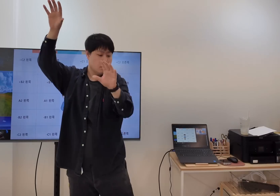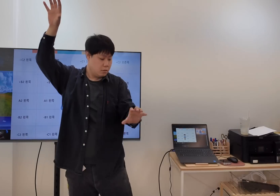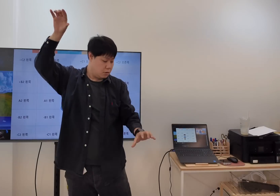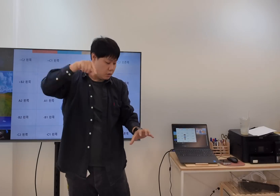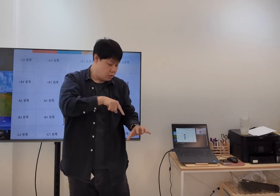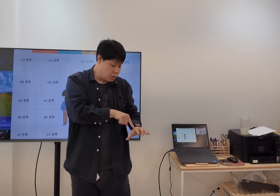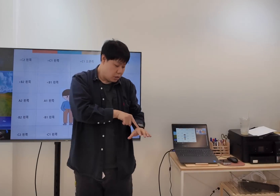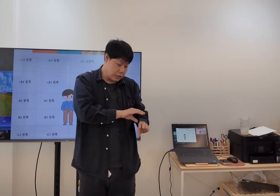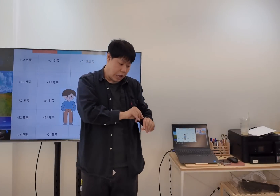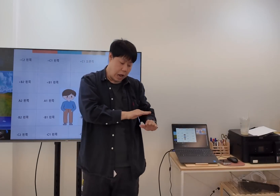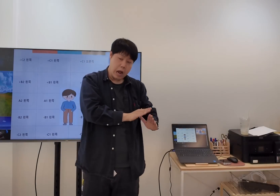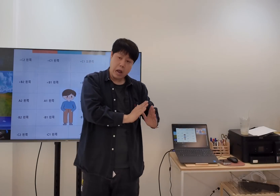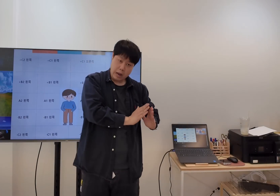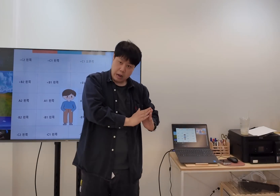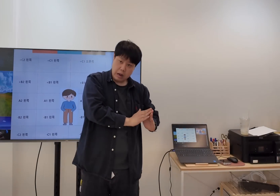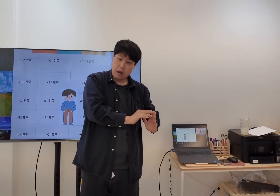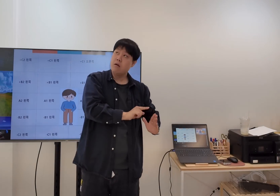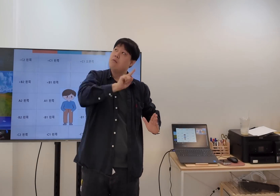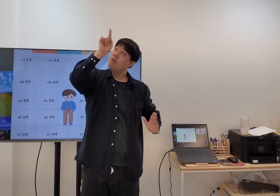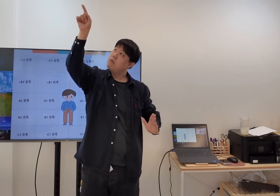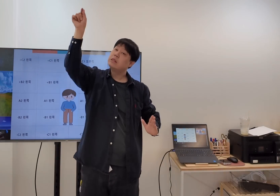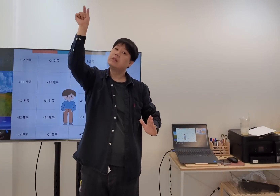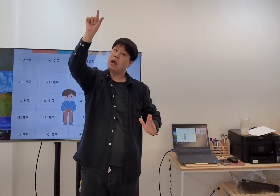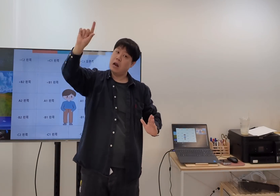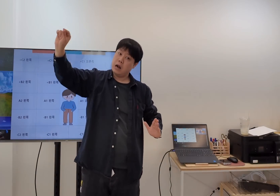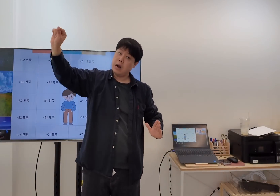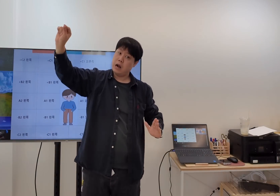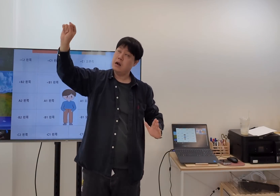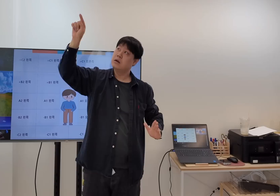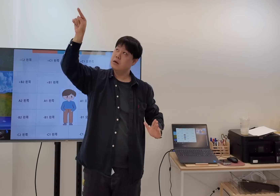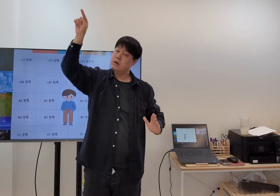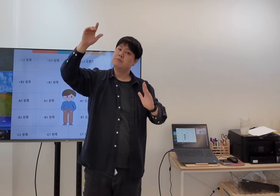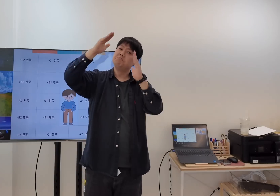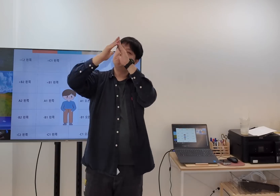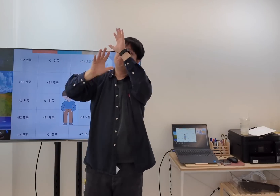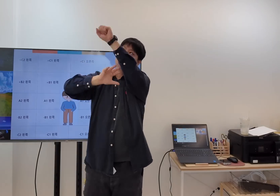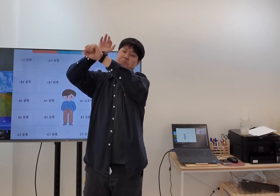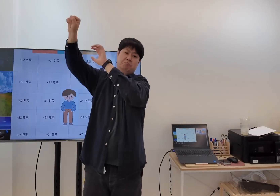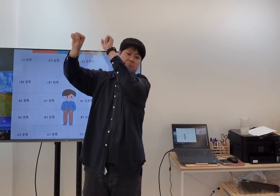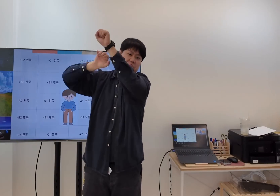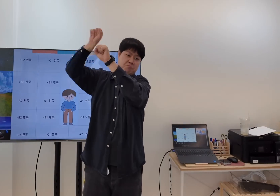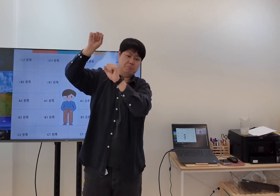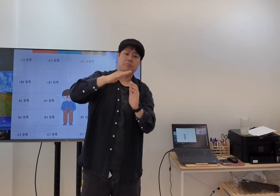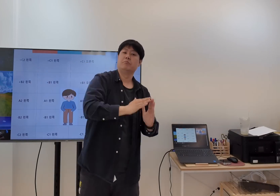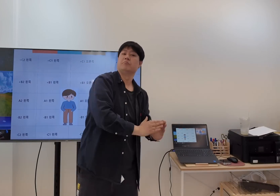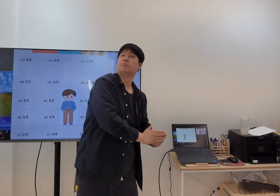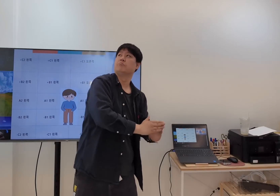Since the house is on the ground and you can build a house on the moon,